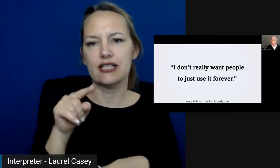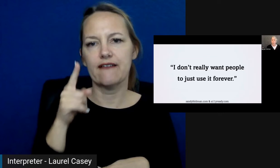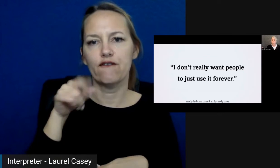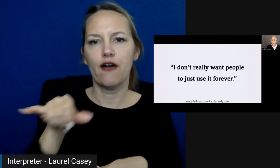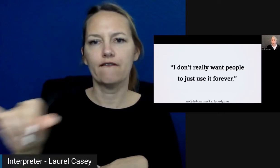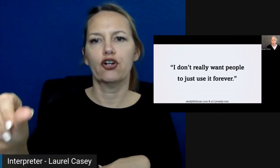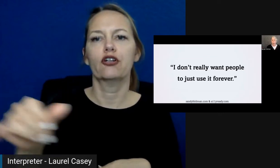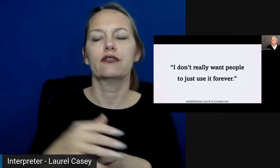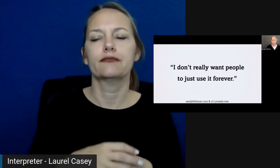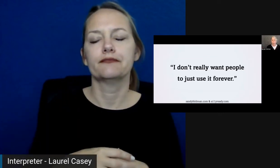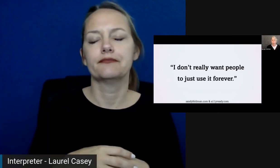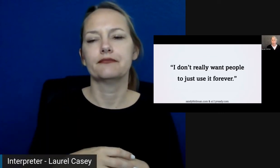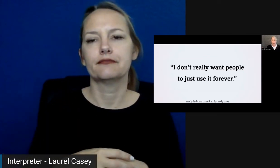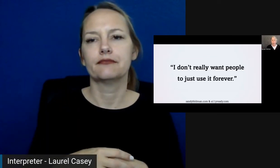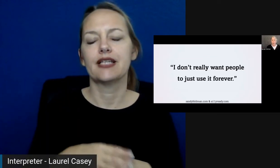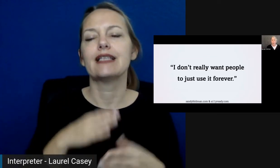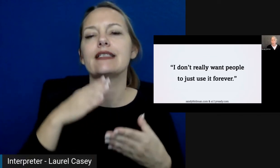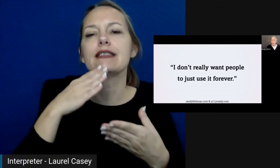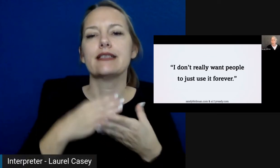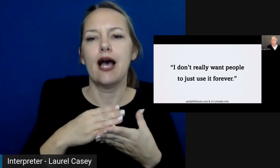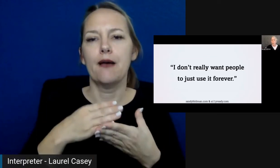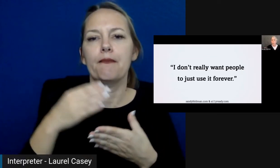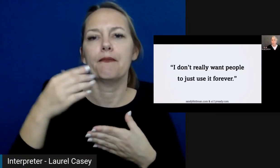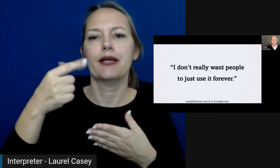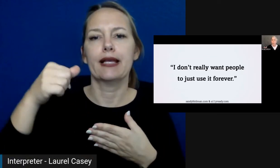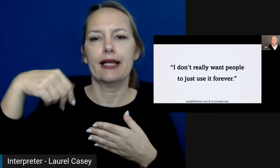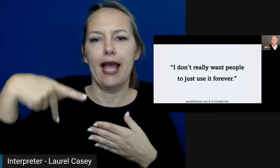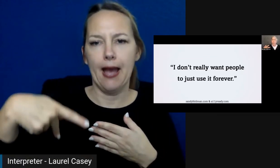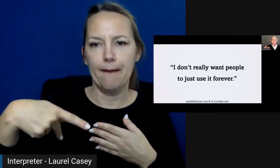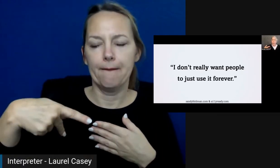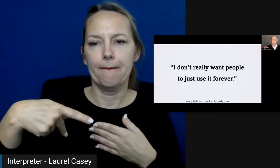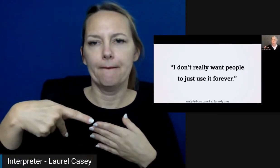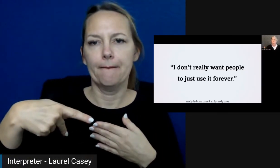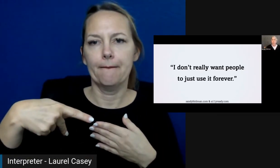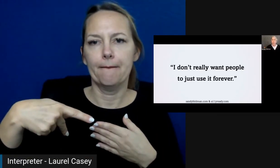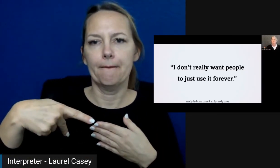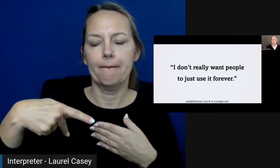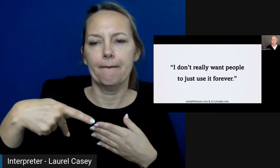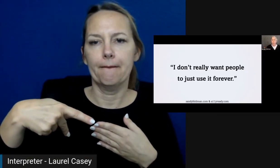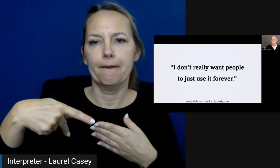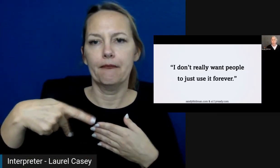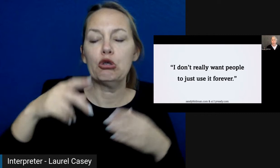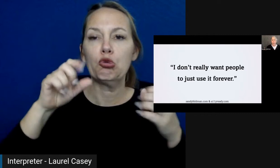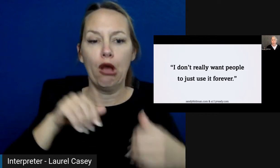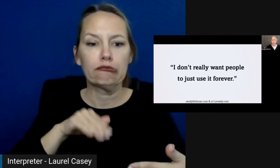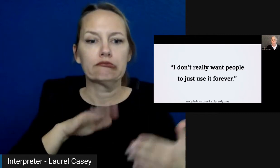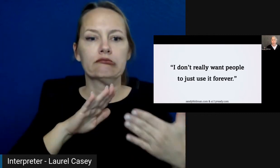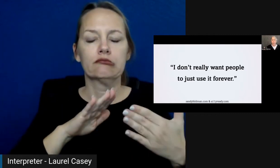It's a stop-gap. It lets you address urgent concerns in a way